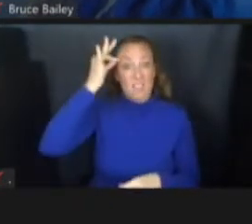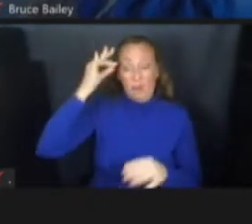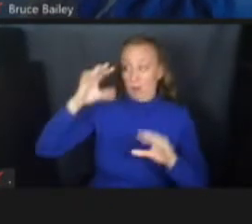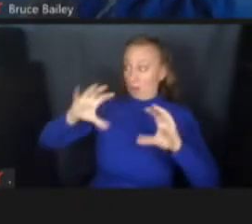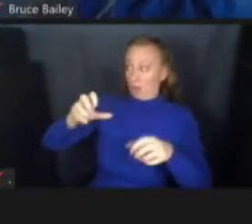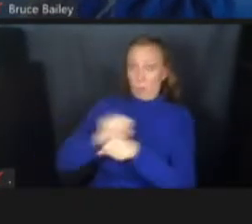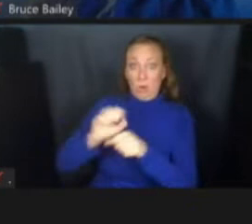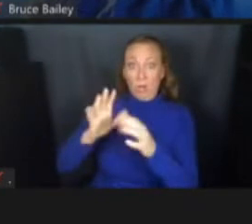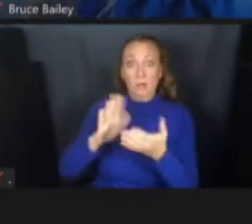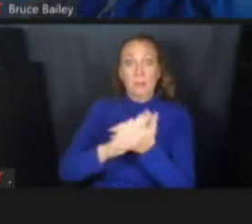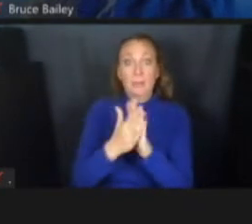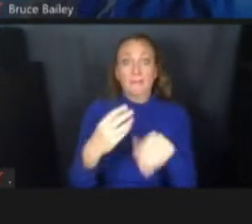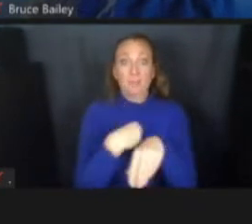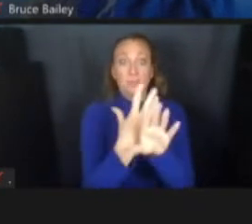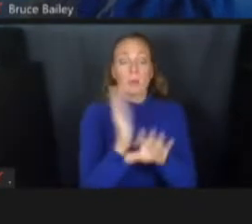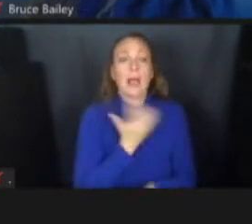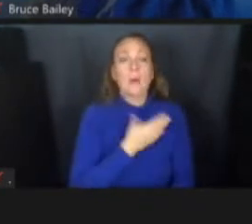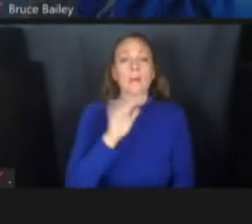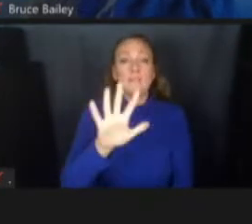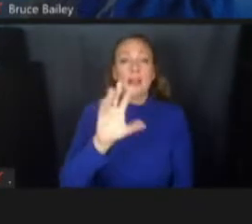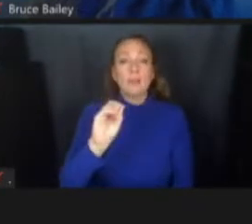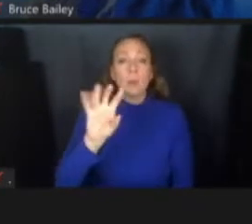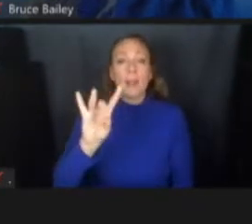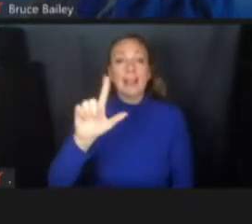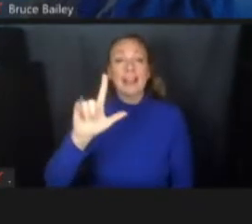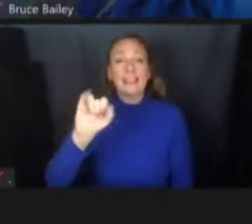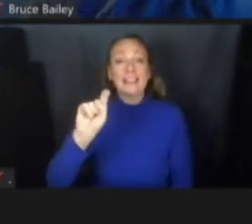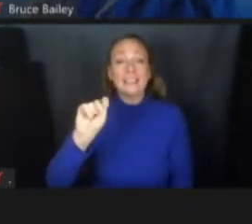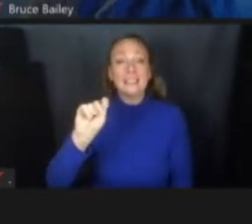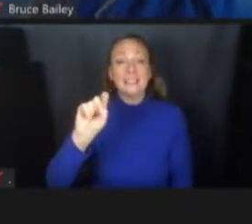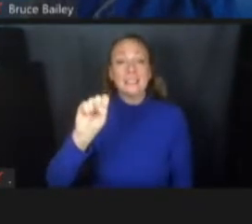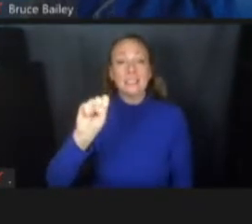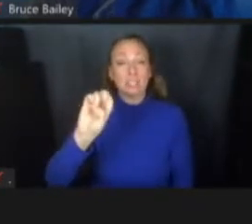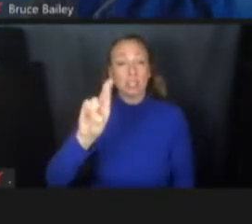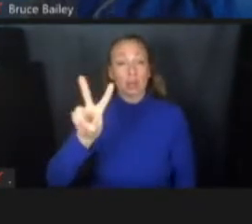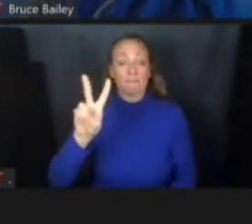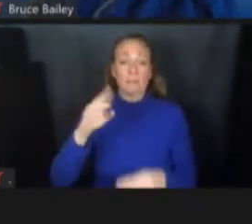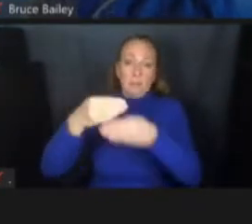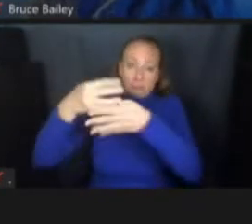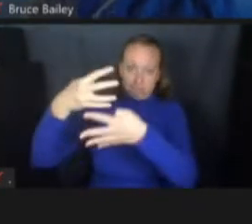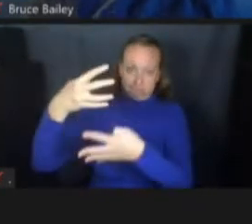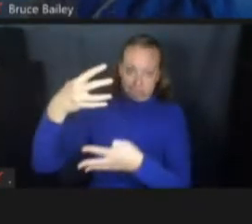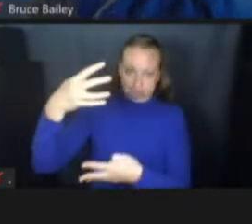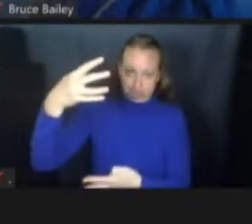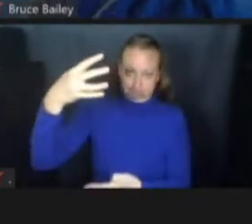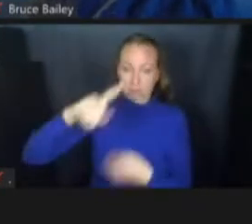started getting very busy with postings and exchanges about the accessibility issues in Microsoft Teams.